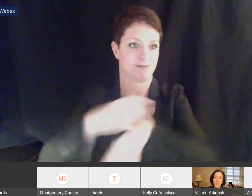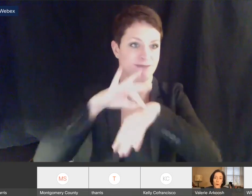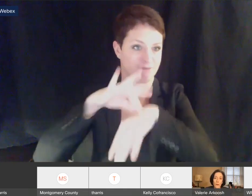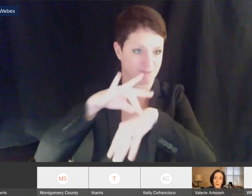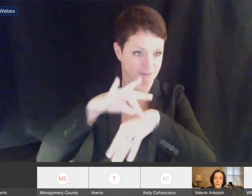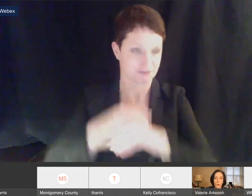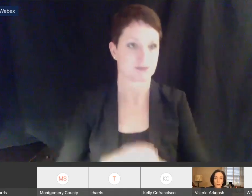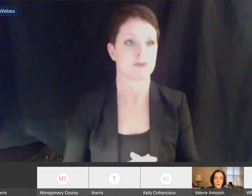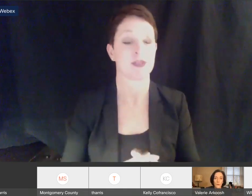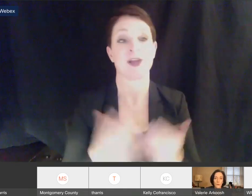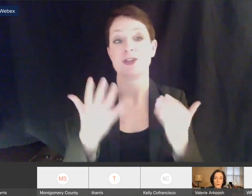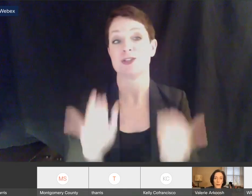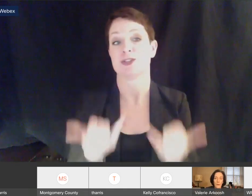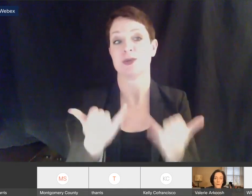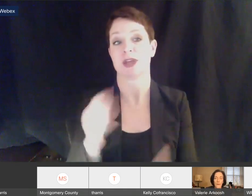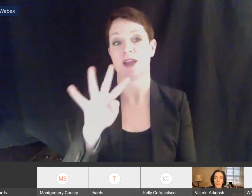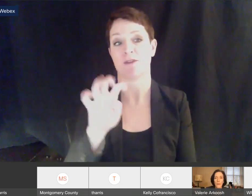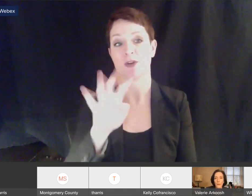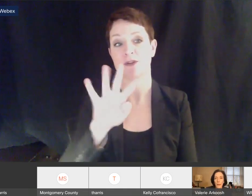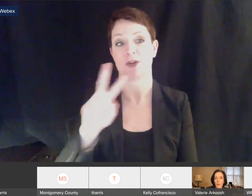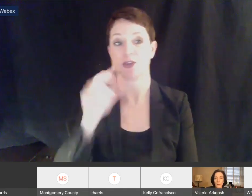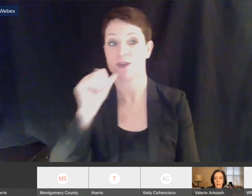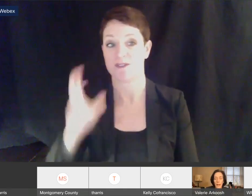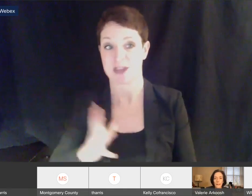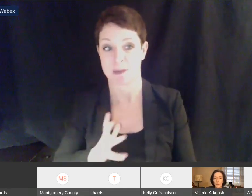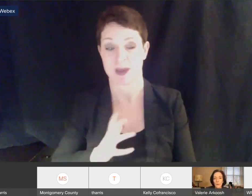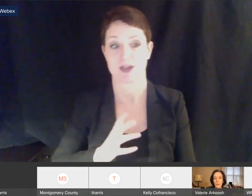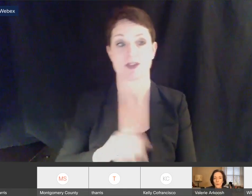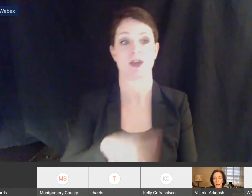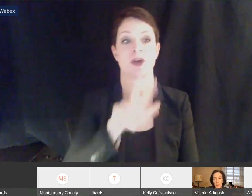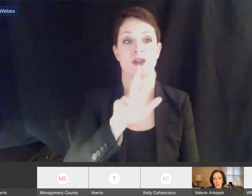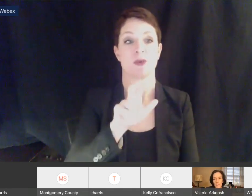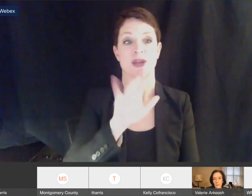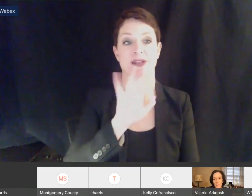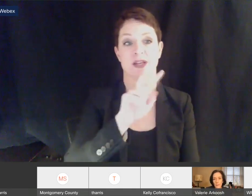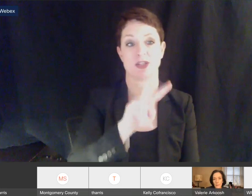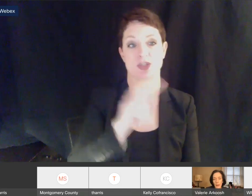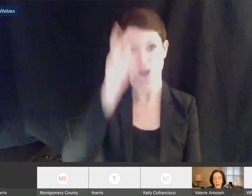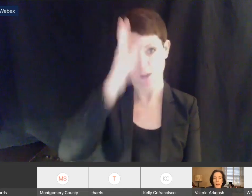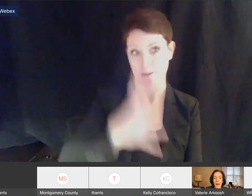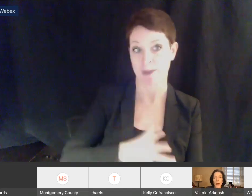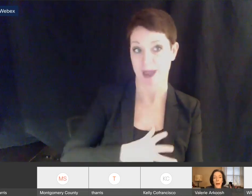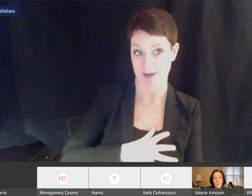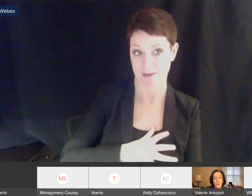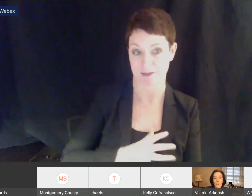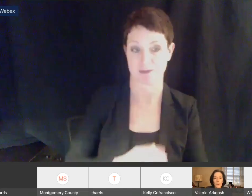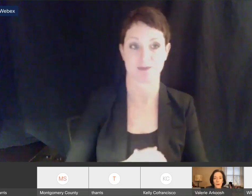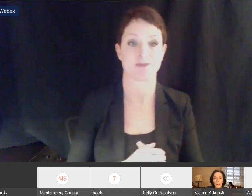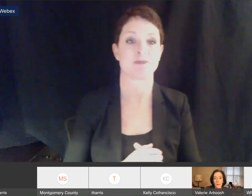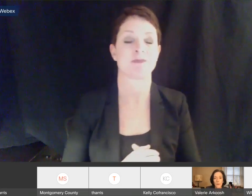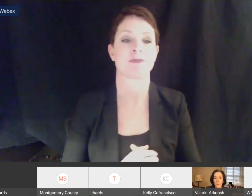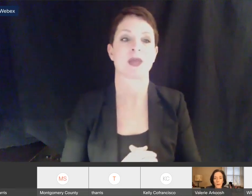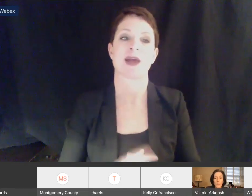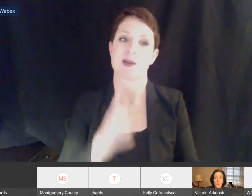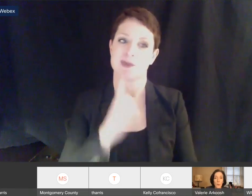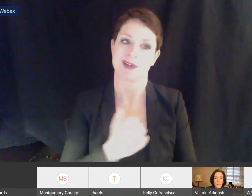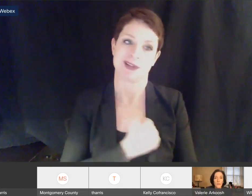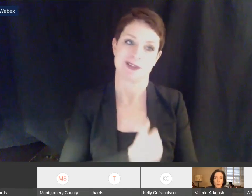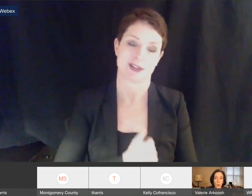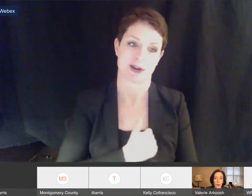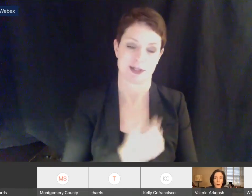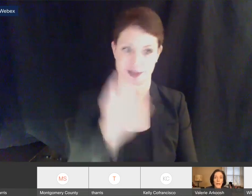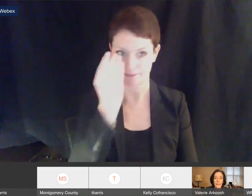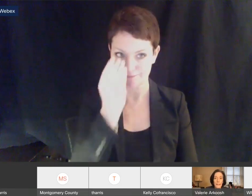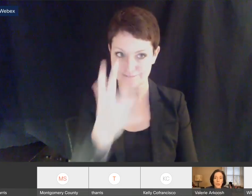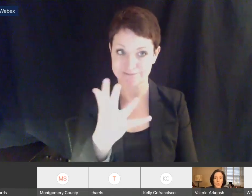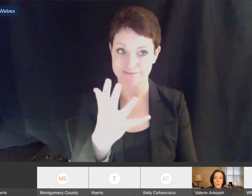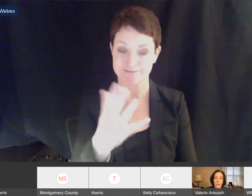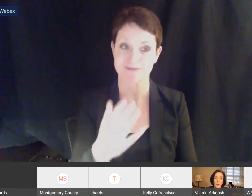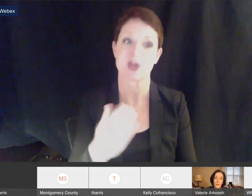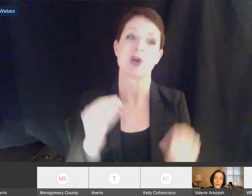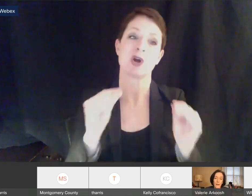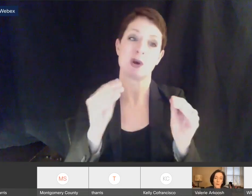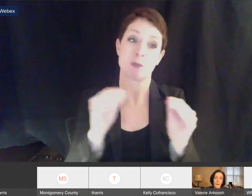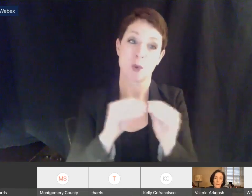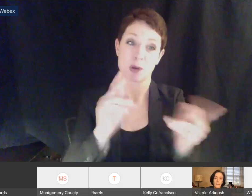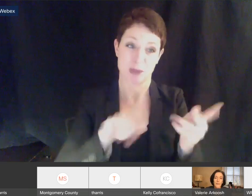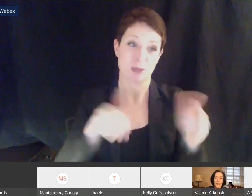442 females, 392 males. I am very sorry to confirm that 24 additional Montgomery County residents